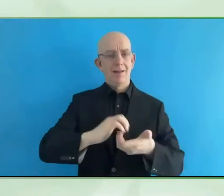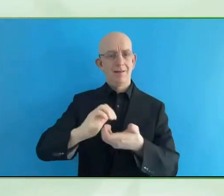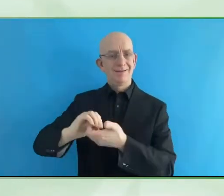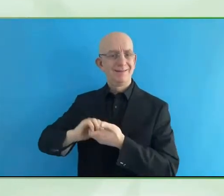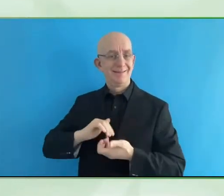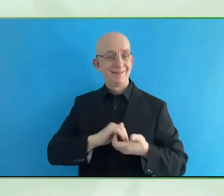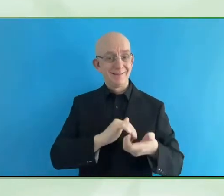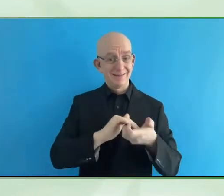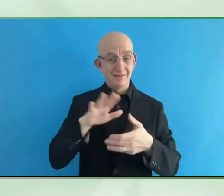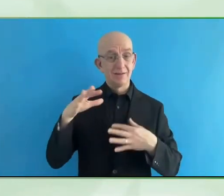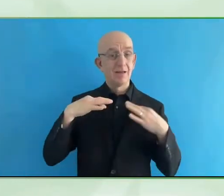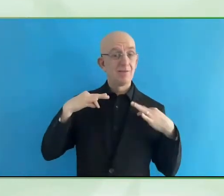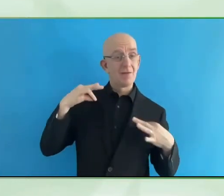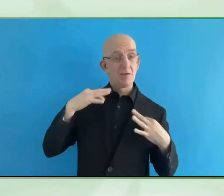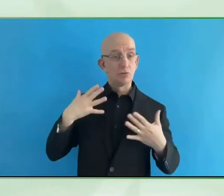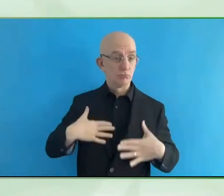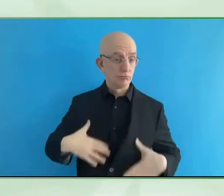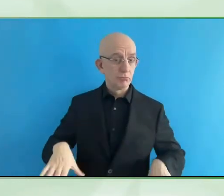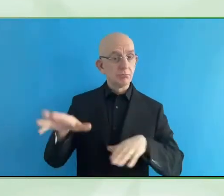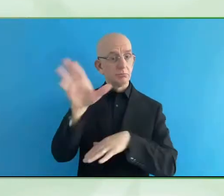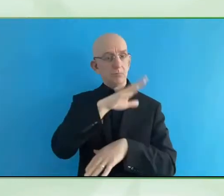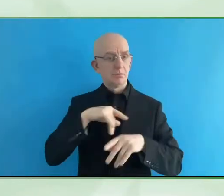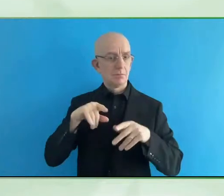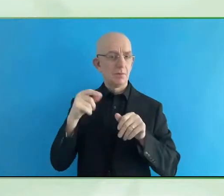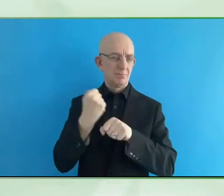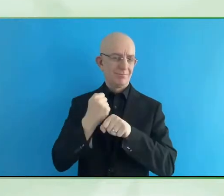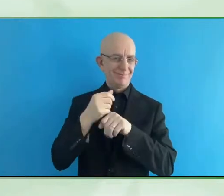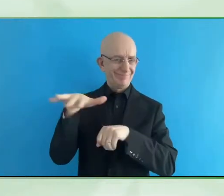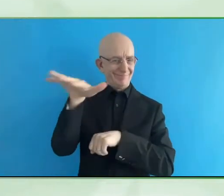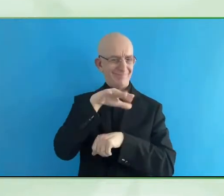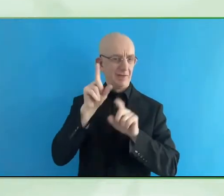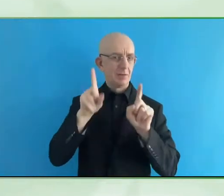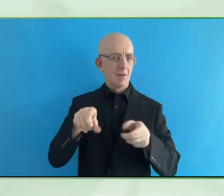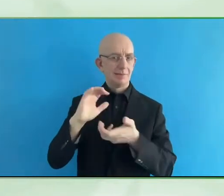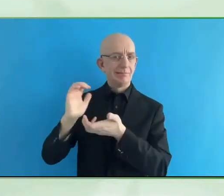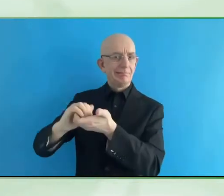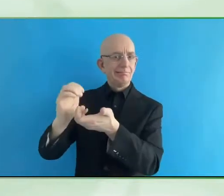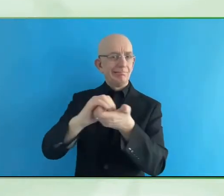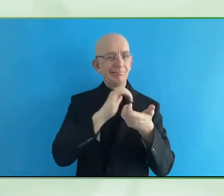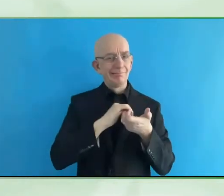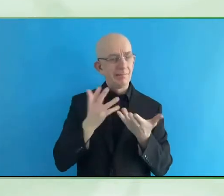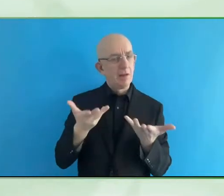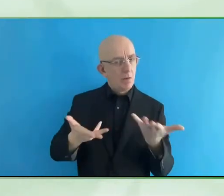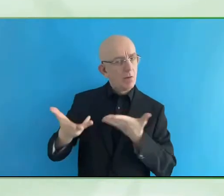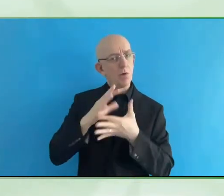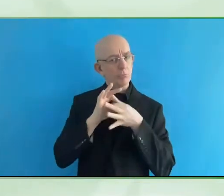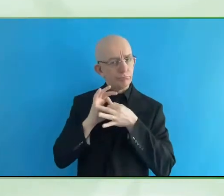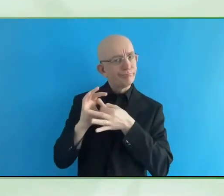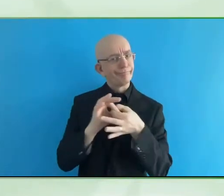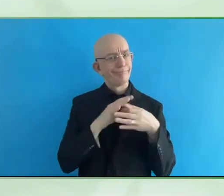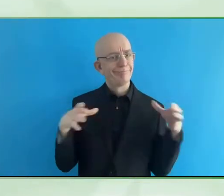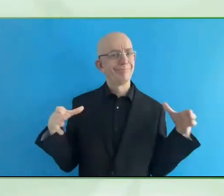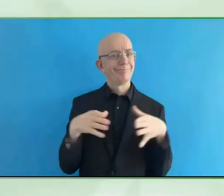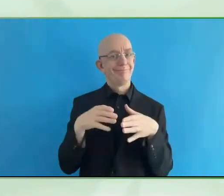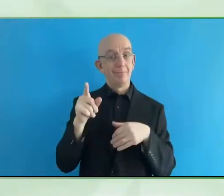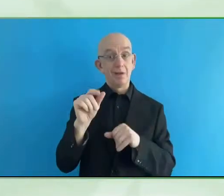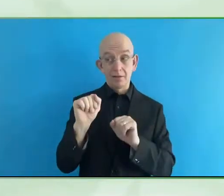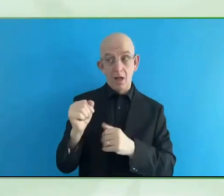a lot of them, they want to start and they are scared. Thank you.